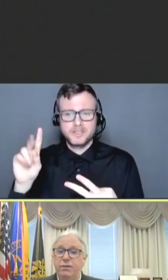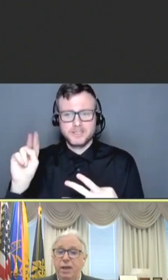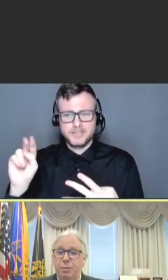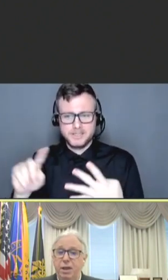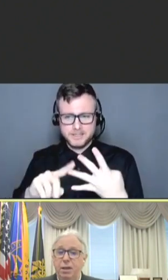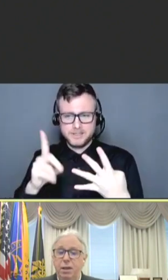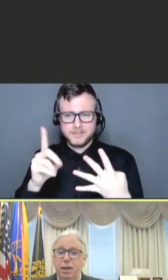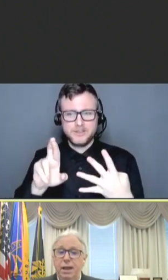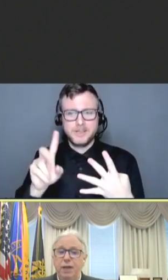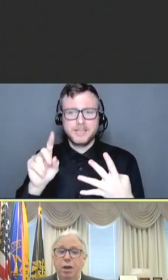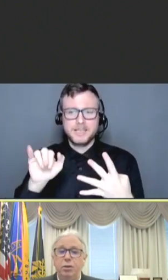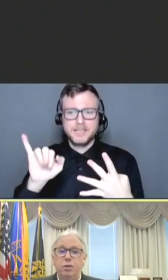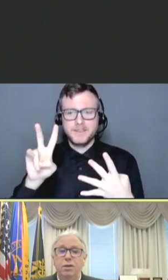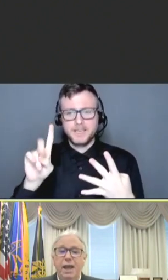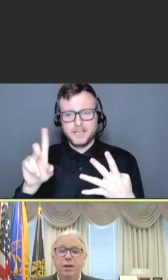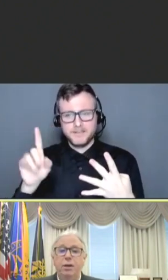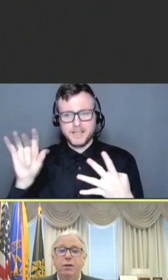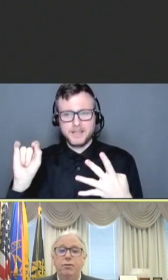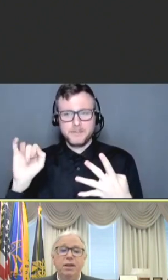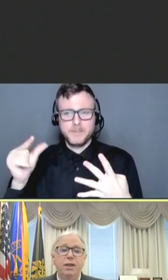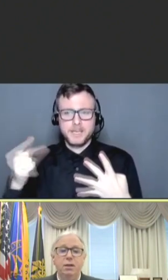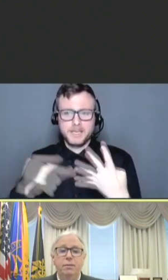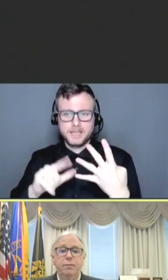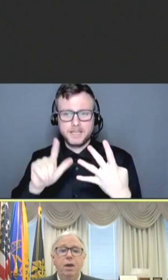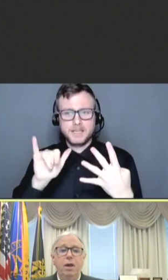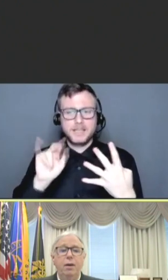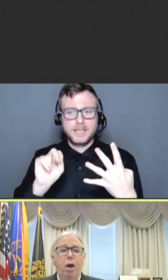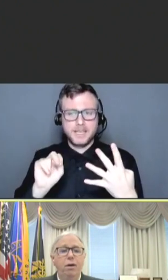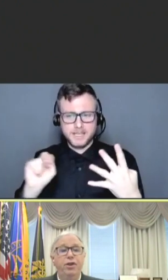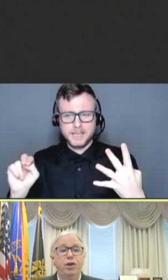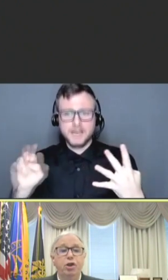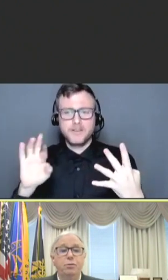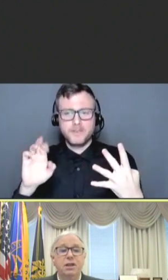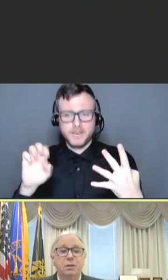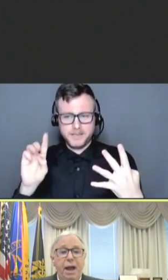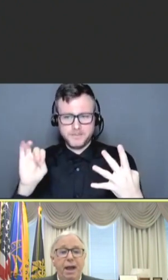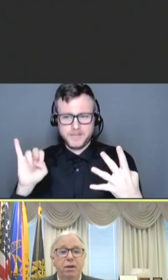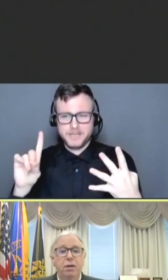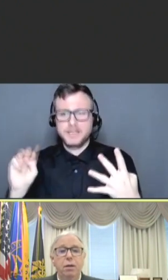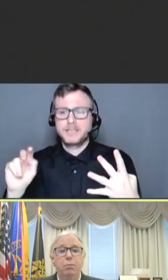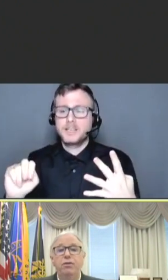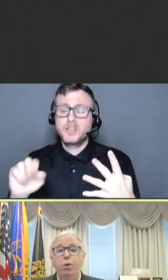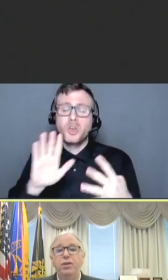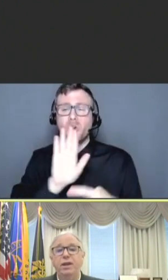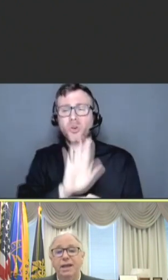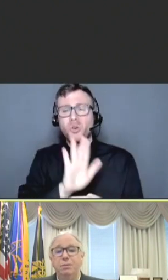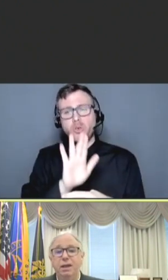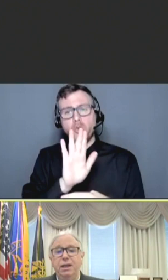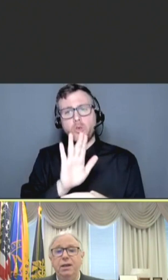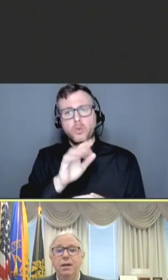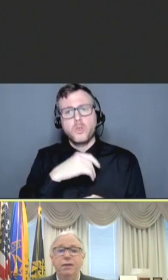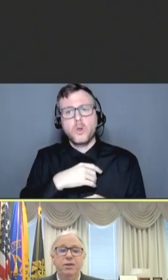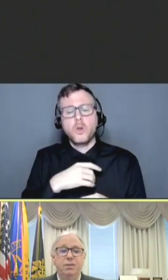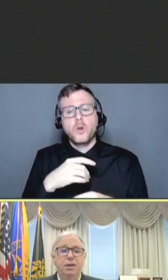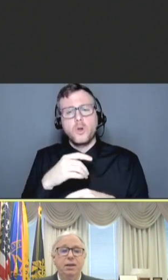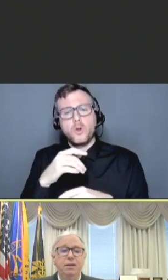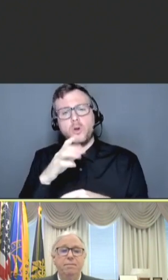Fleming, and Dr. Len Friedland. All of their terms expire before the next meeting of this committee.